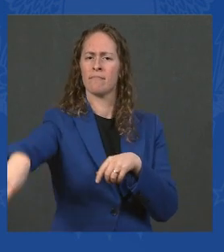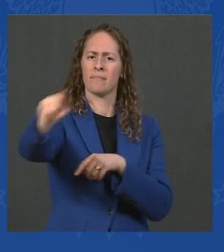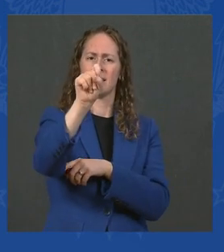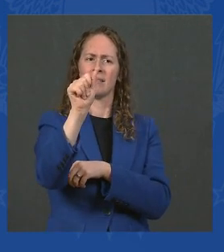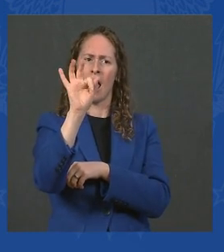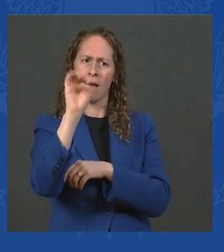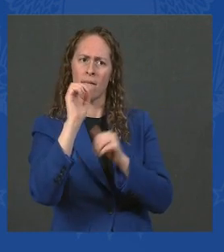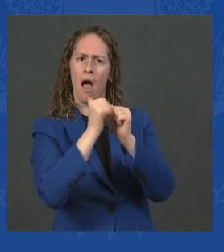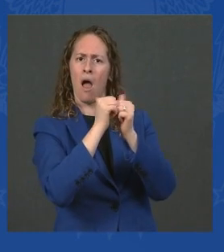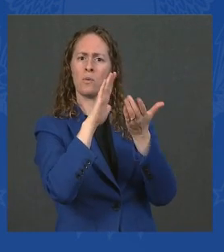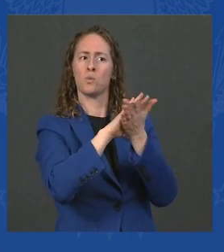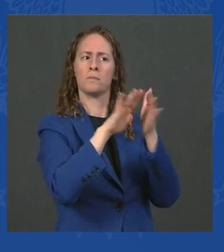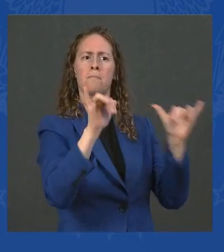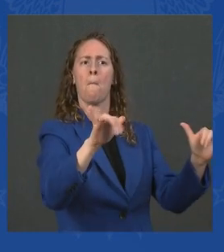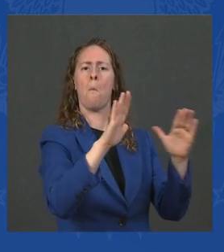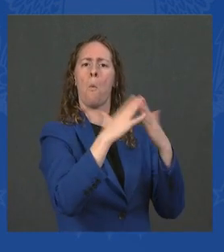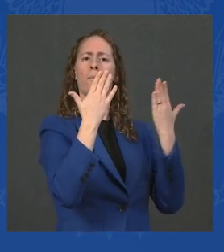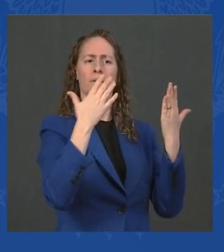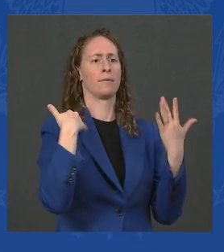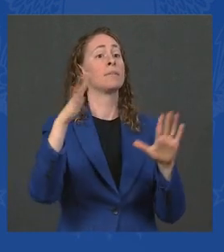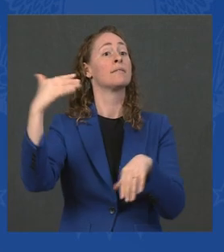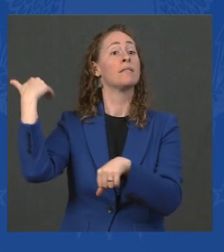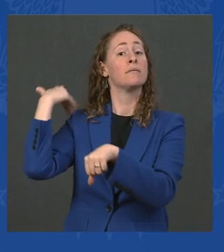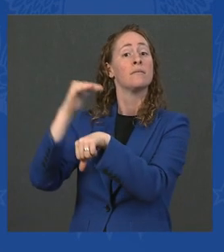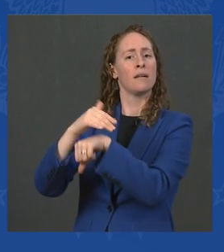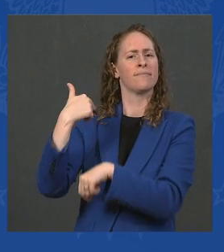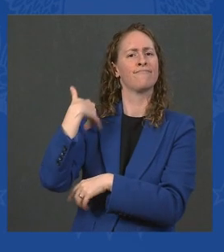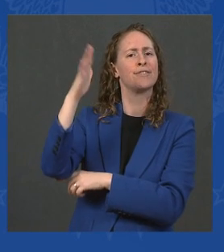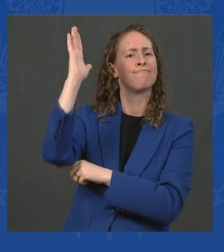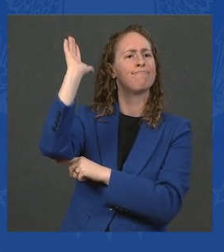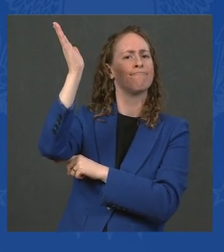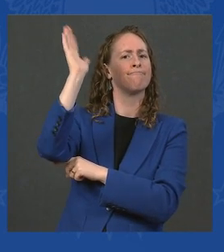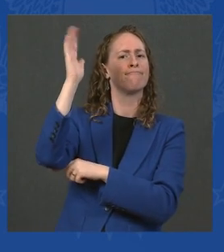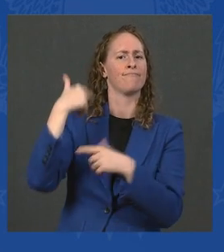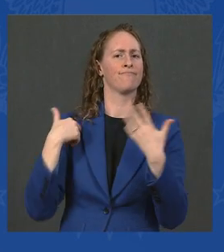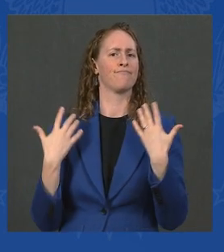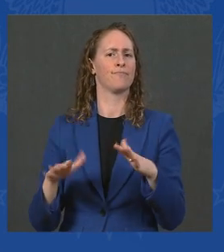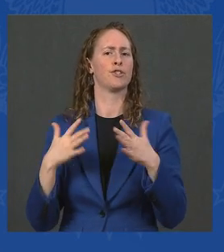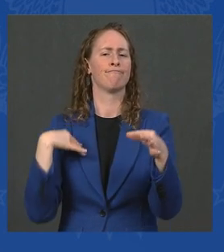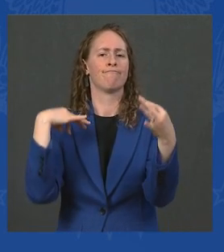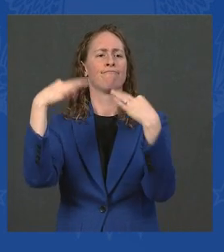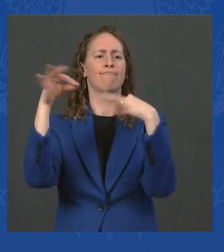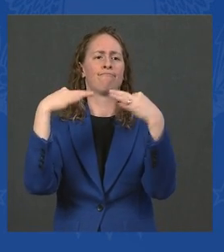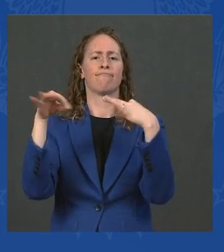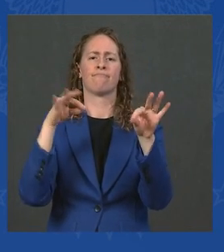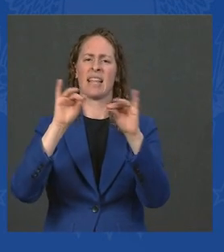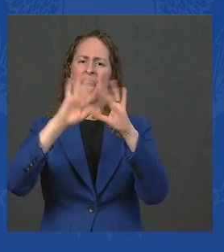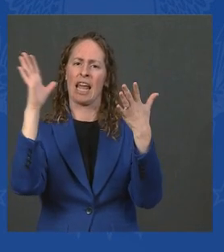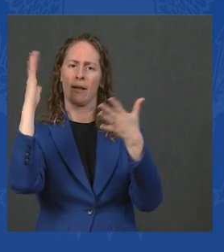Last night, I laid out a plan for the fall to beat this pandemic, and basically, it has six parts: